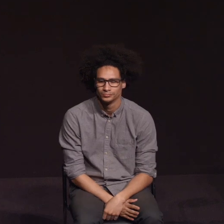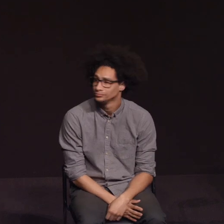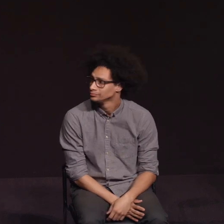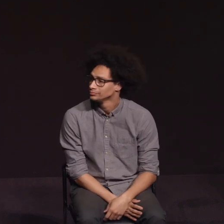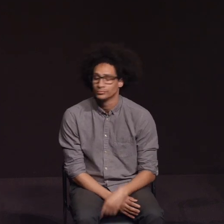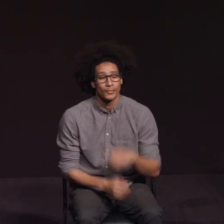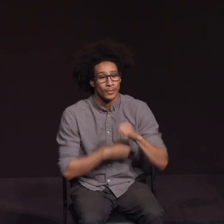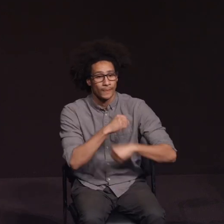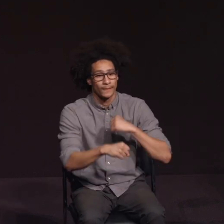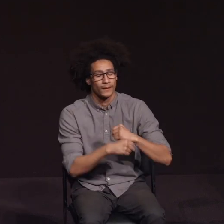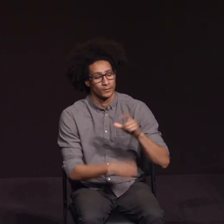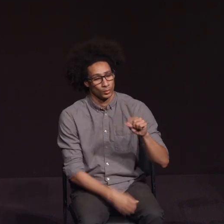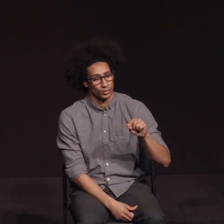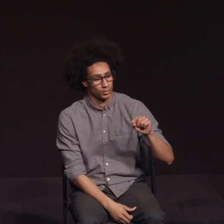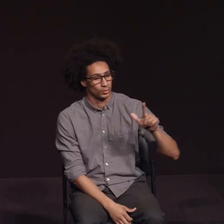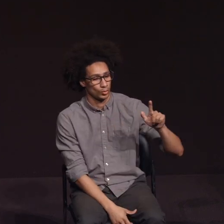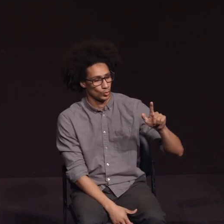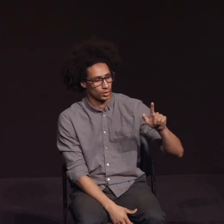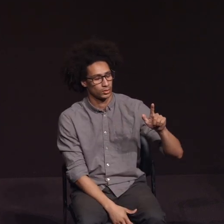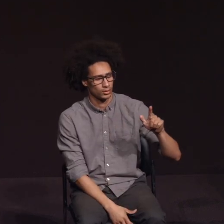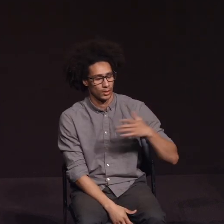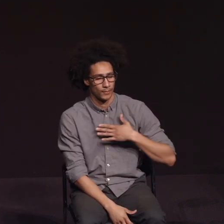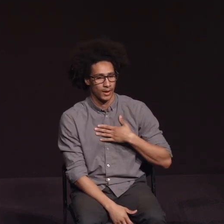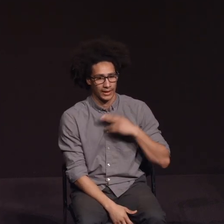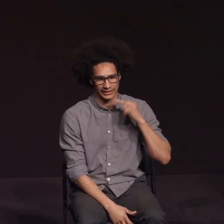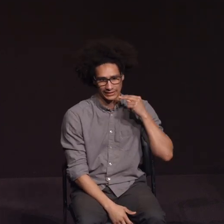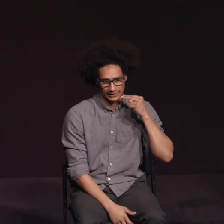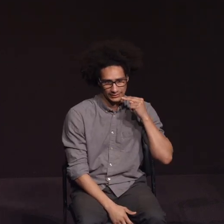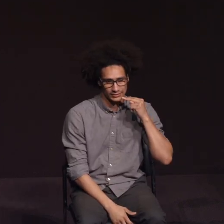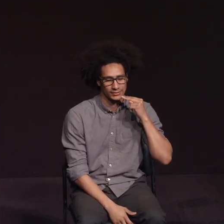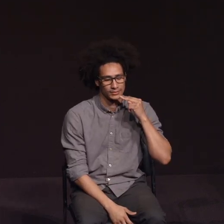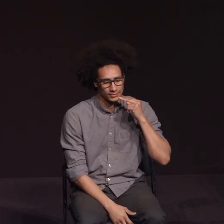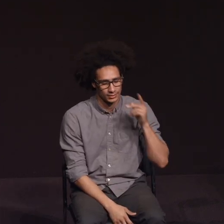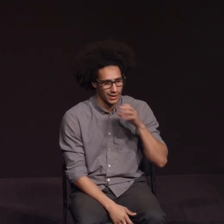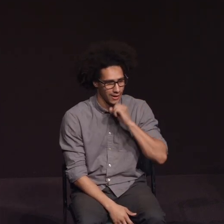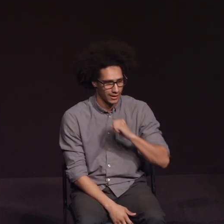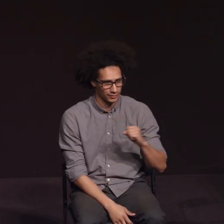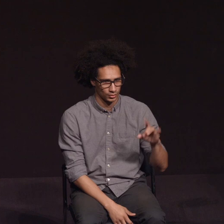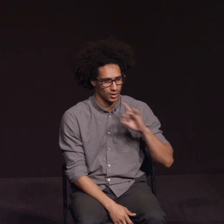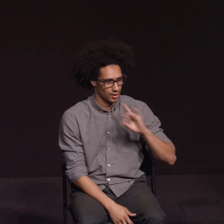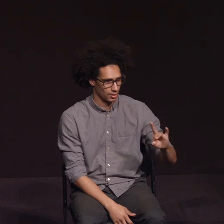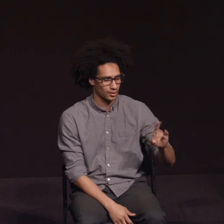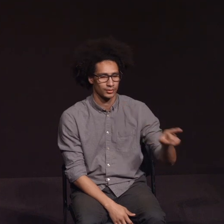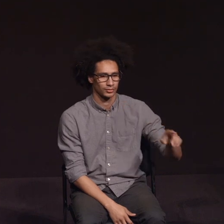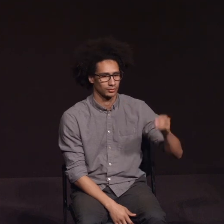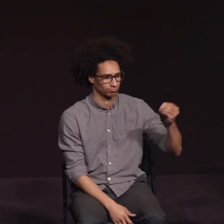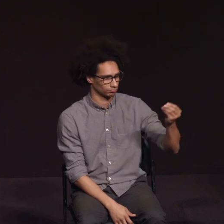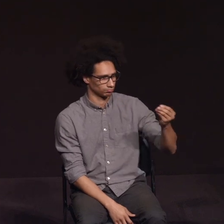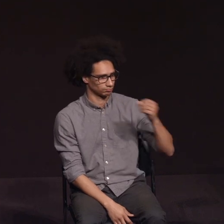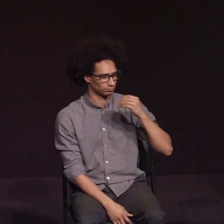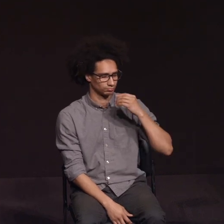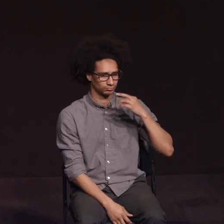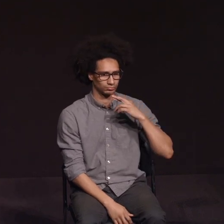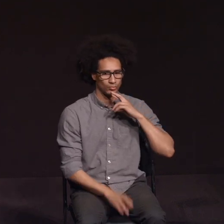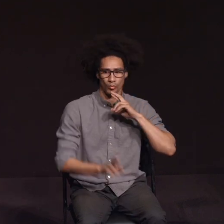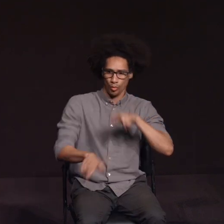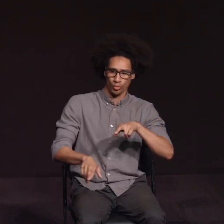In 2021, my niece, who was 8 years old, reported that she was being sexually abused.